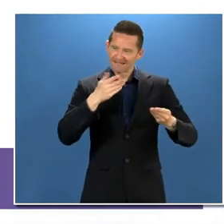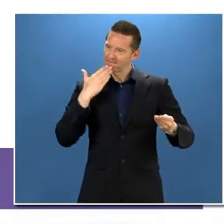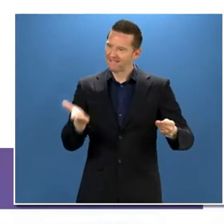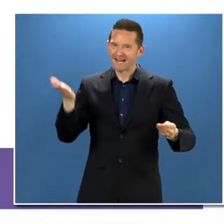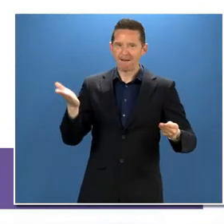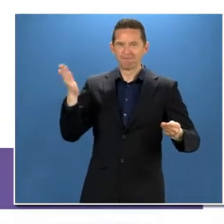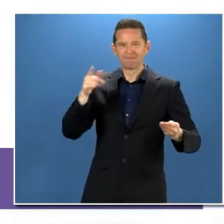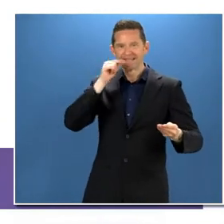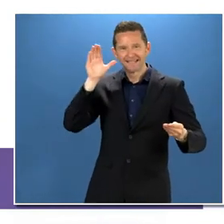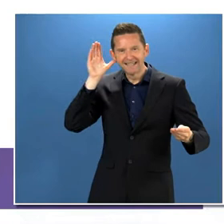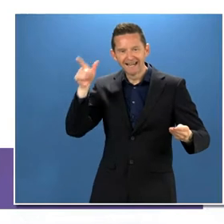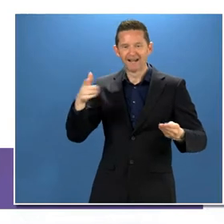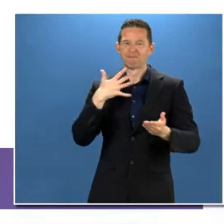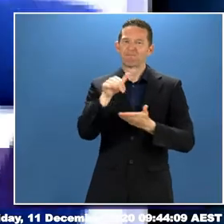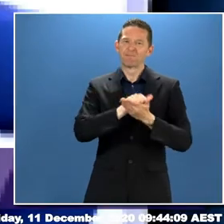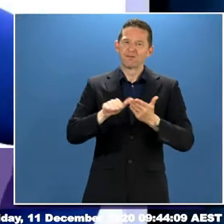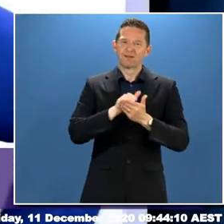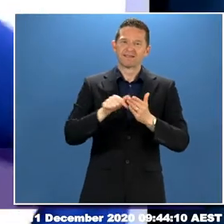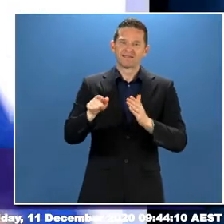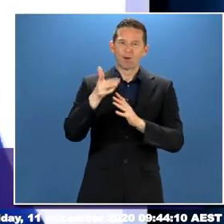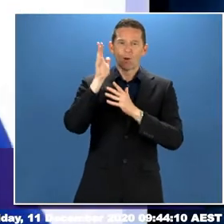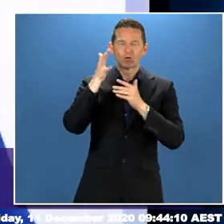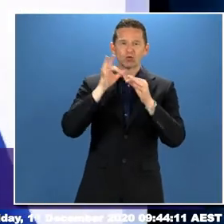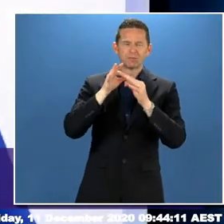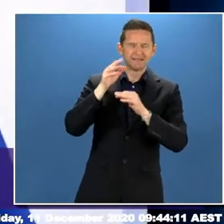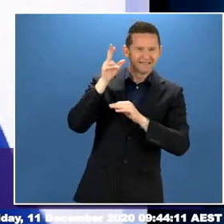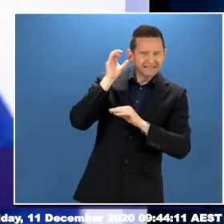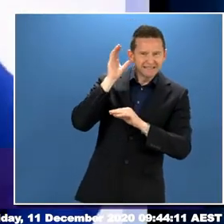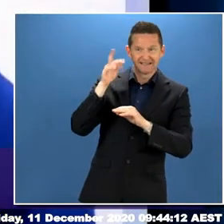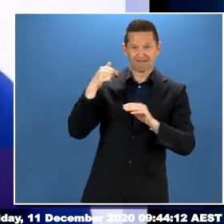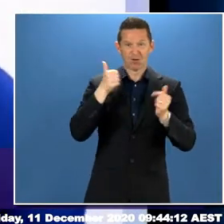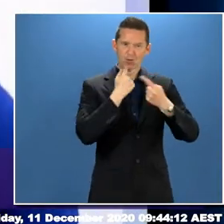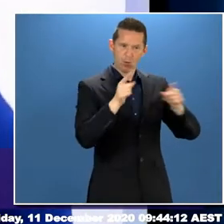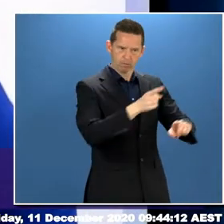I apologise to the interpreters, after having told all my colleagues off here.